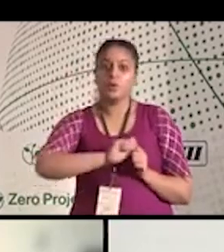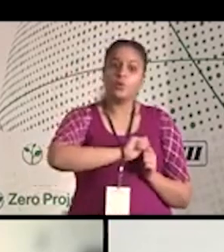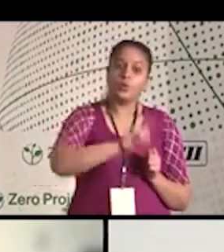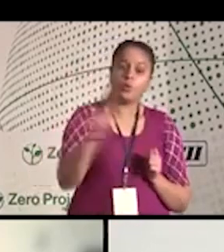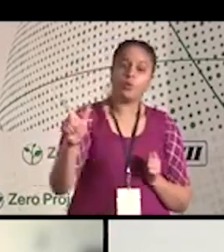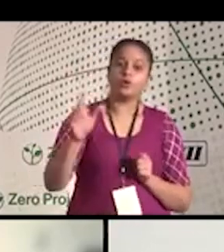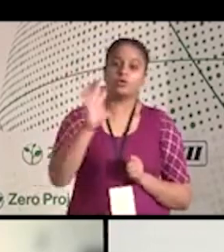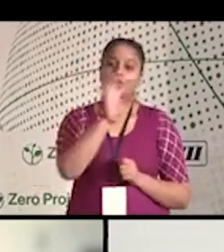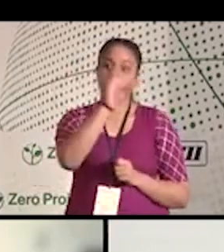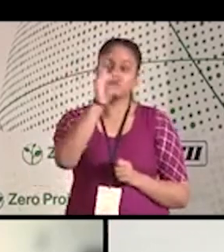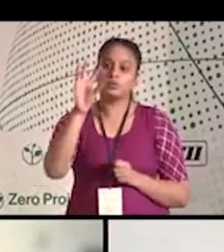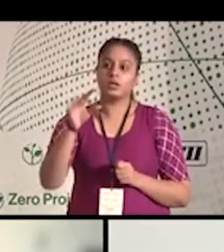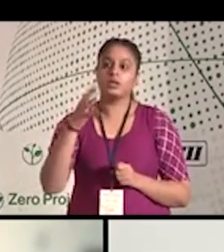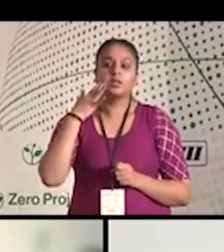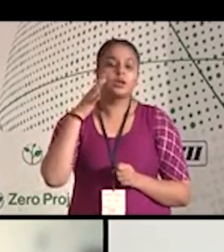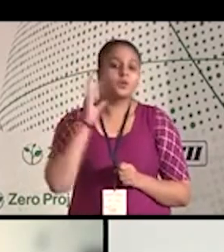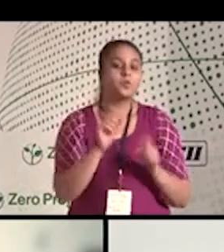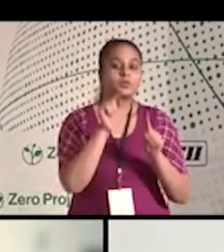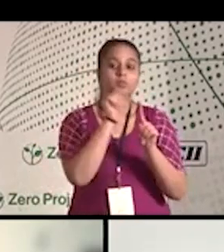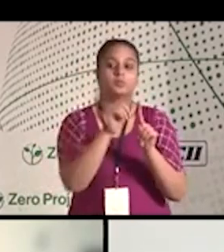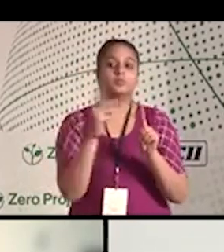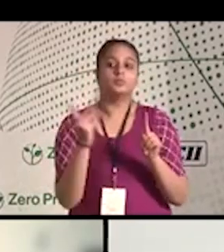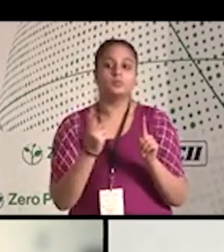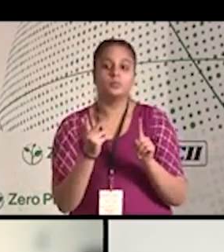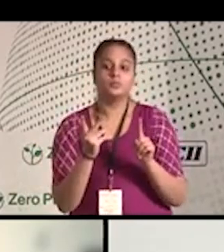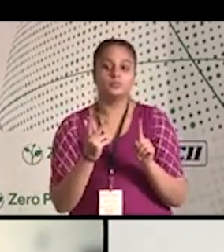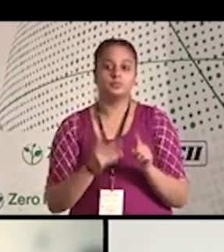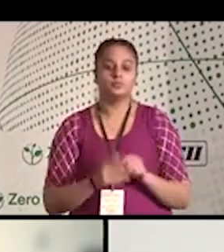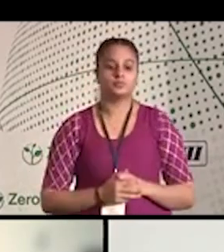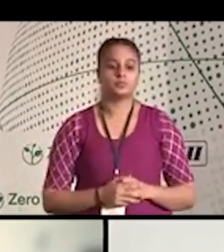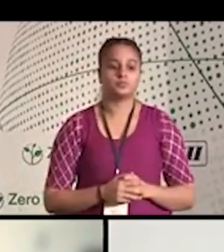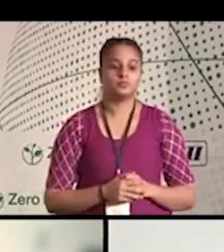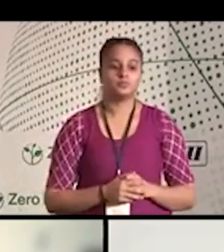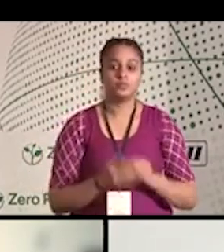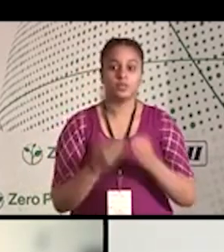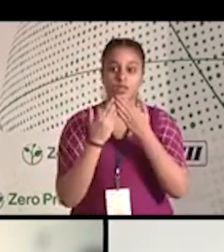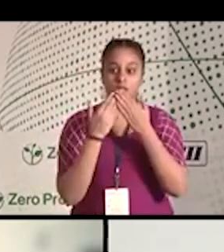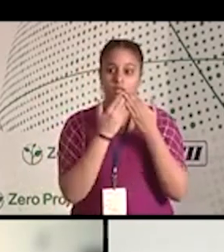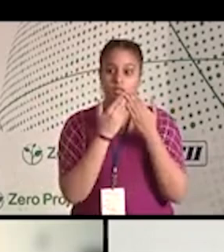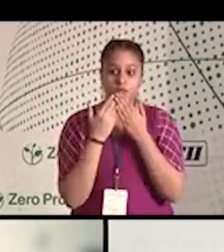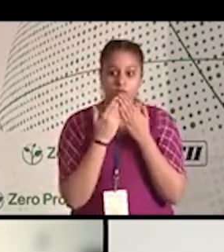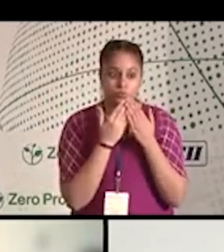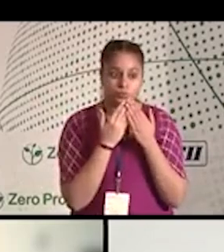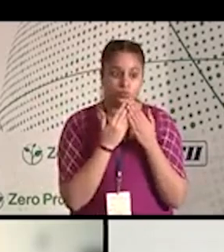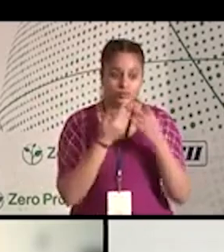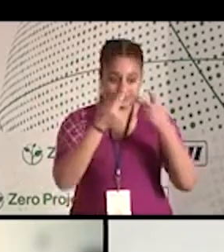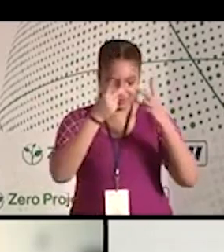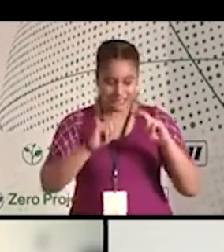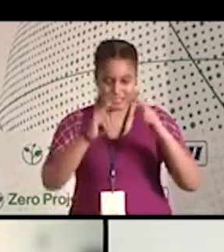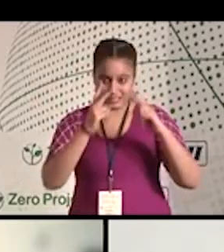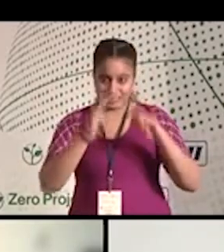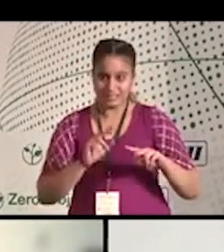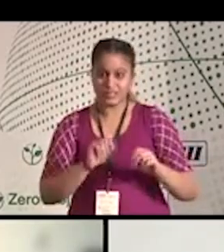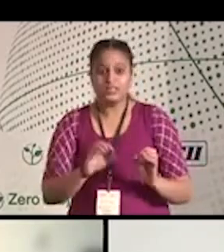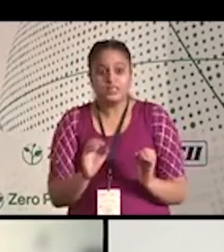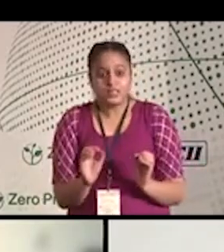One of the most important thing that we are looking at is really school transformation, where we start preparing